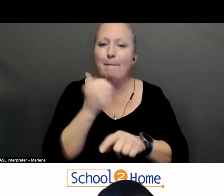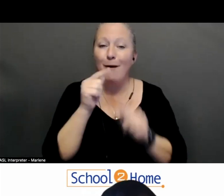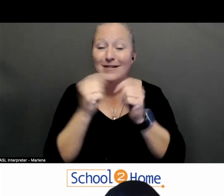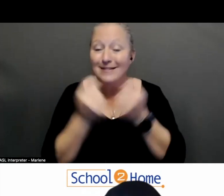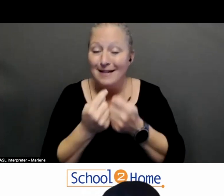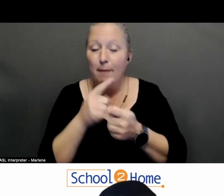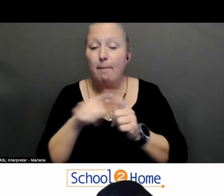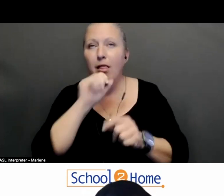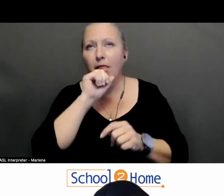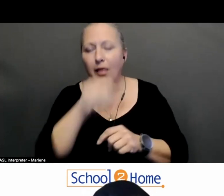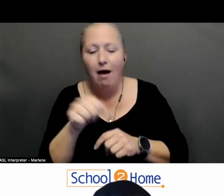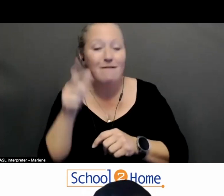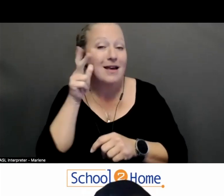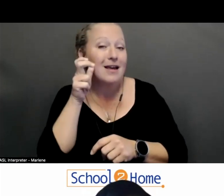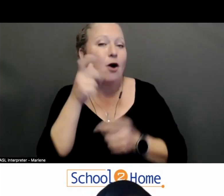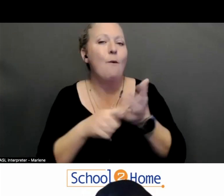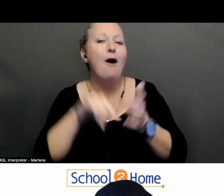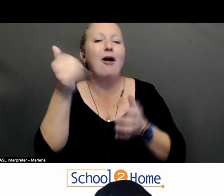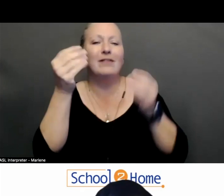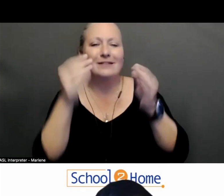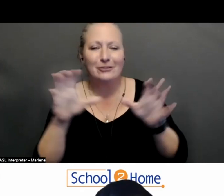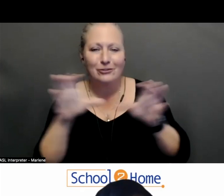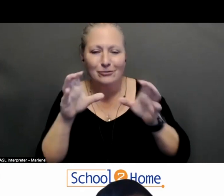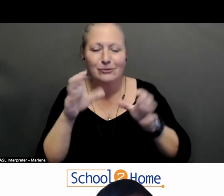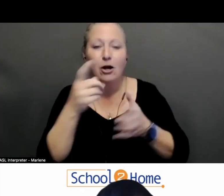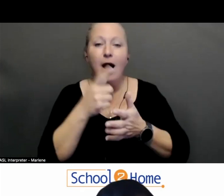they love to hear what other teachers are doing and what other administrator how administrators